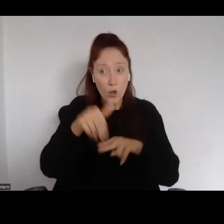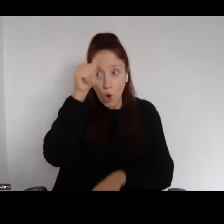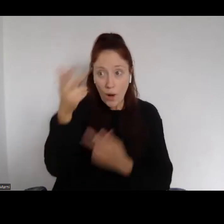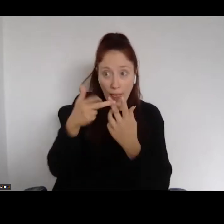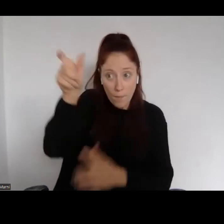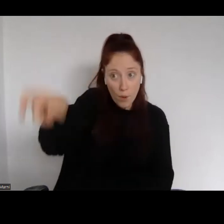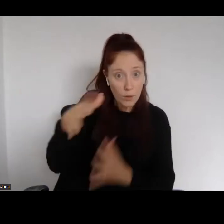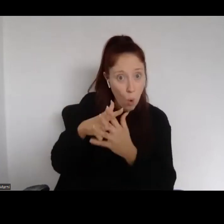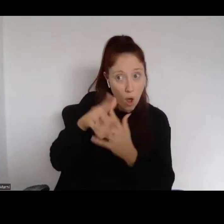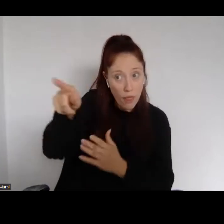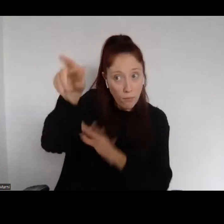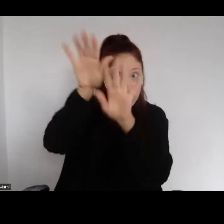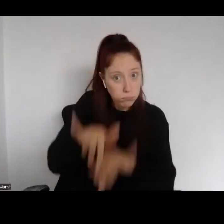The time